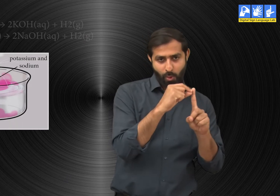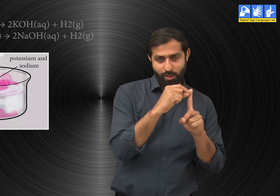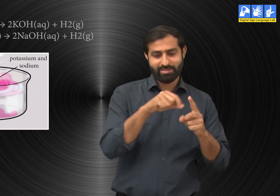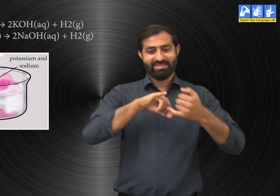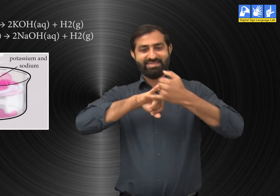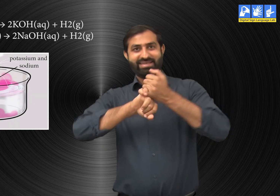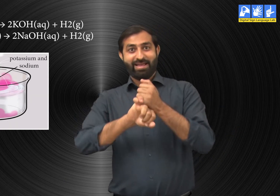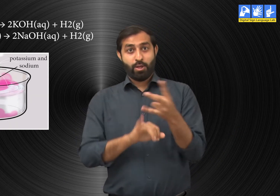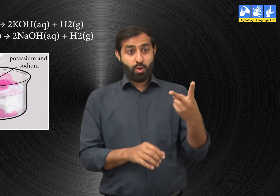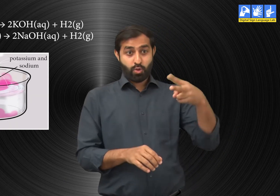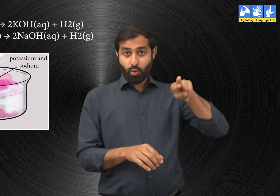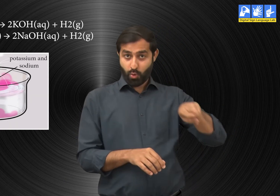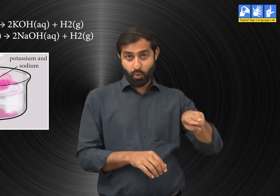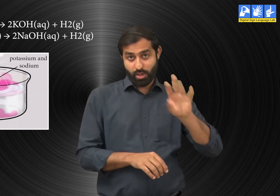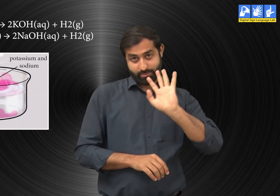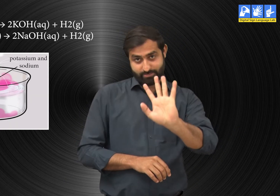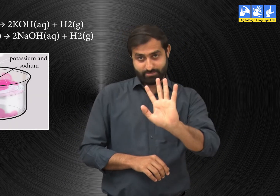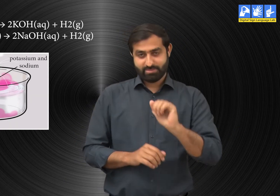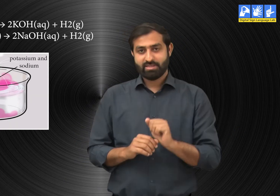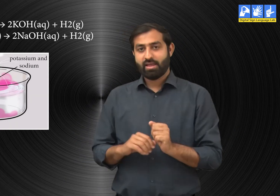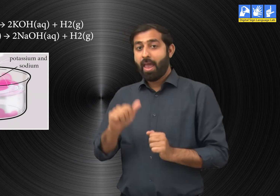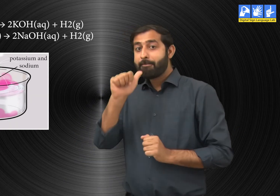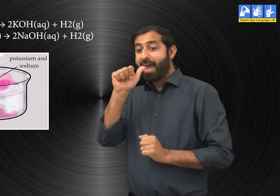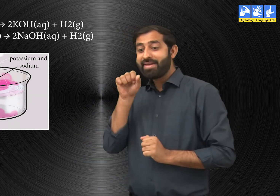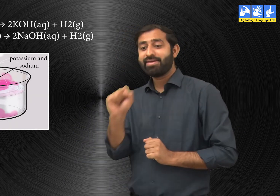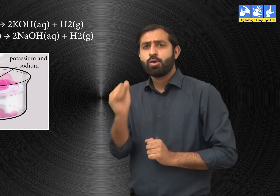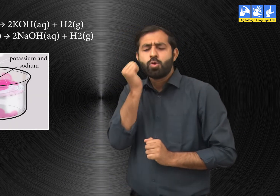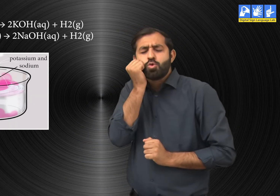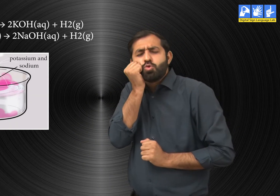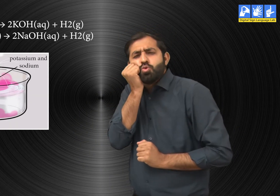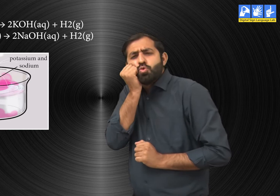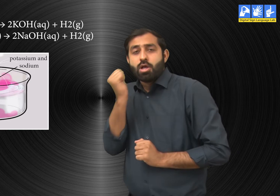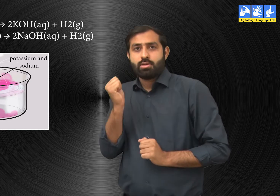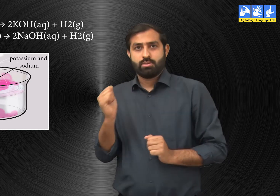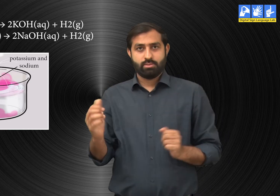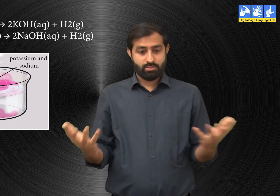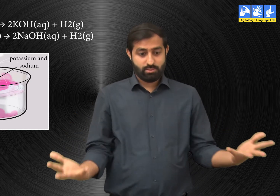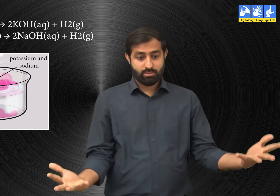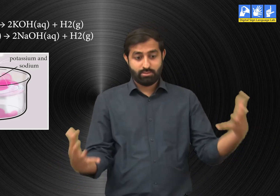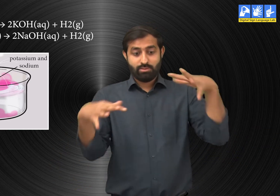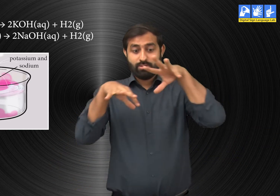Metals like potassium and sodium